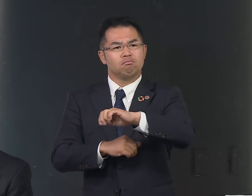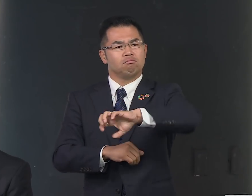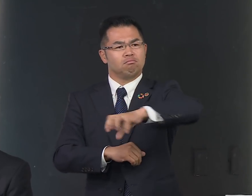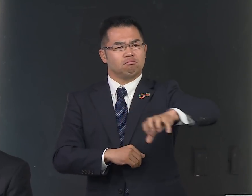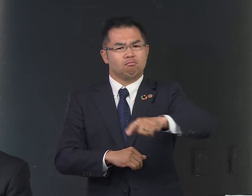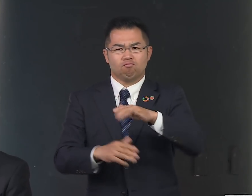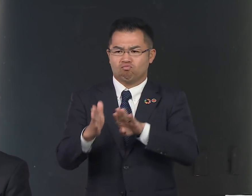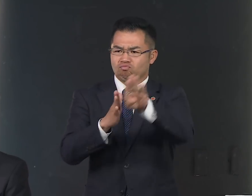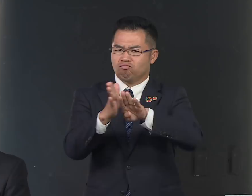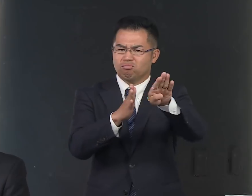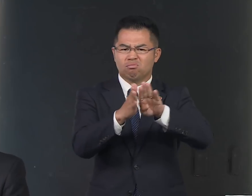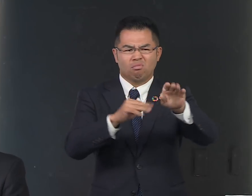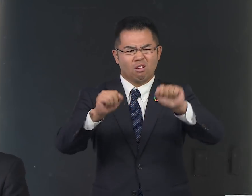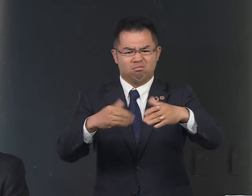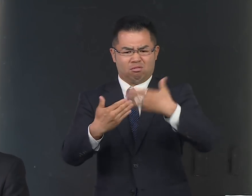is recognized.